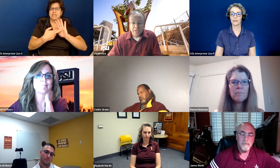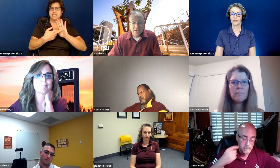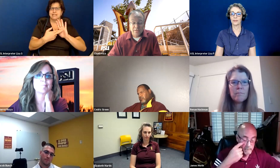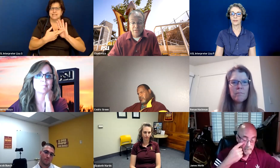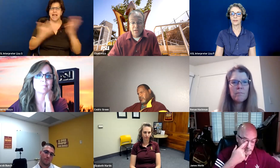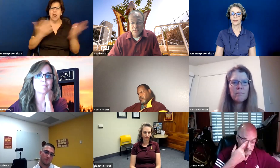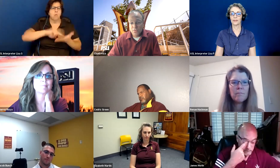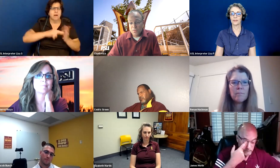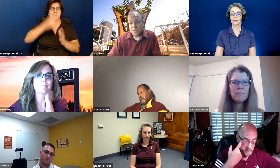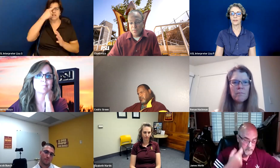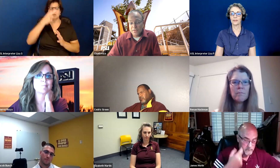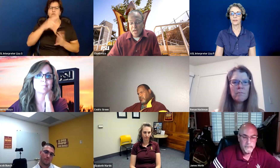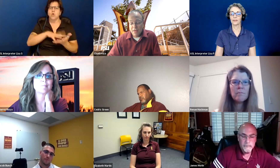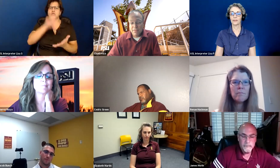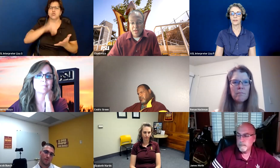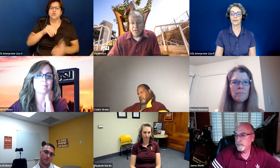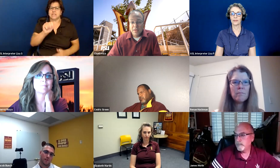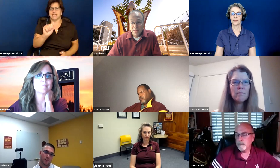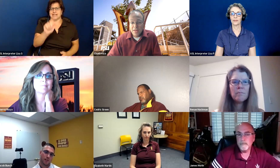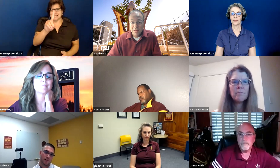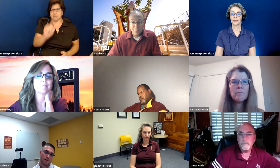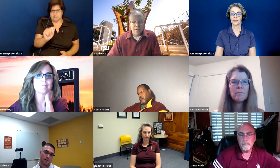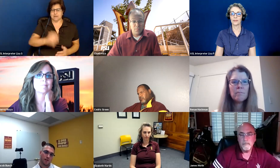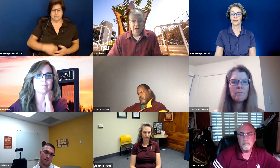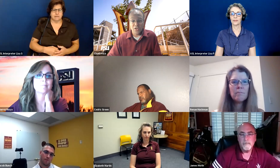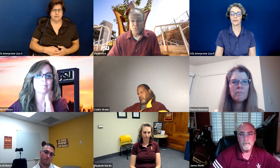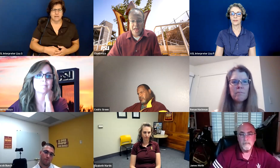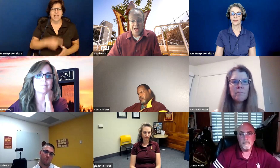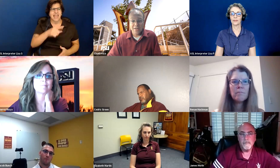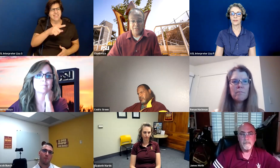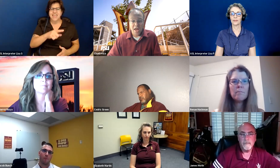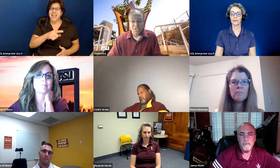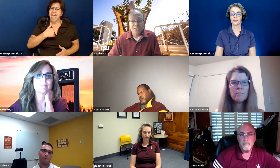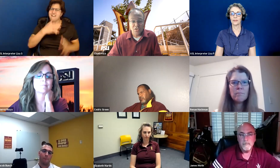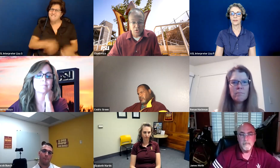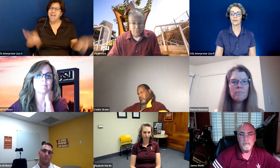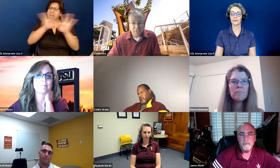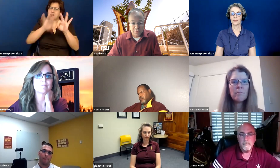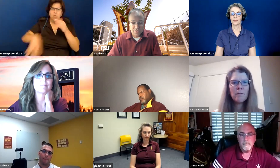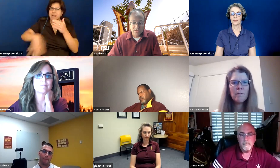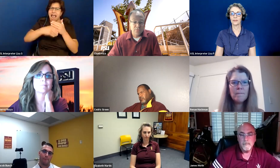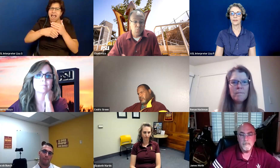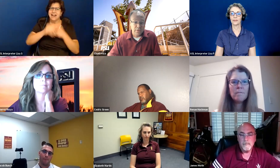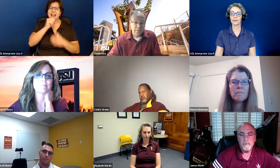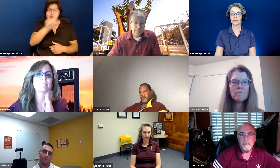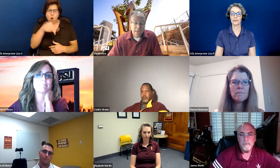because students with disabilities have a value to add not just to the university, but to the world.